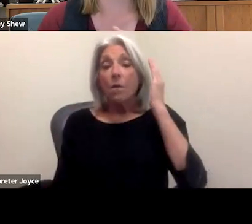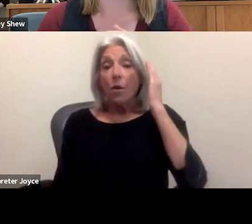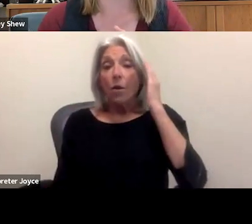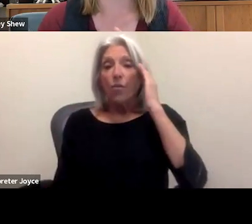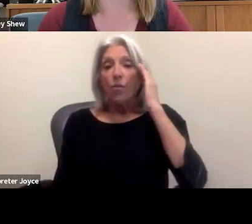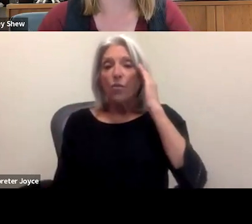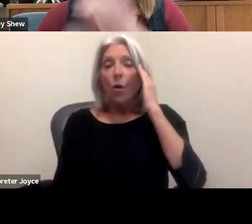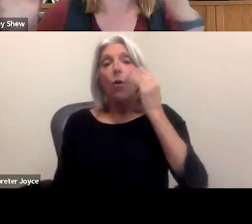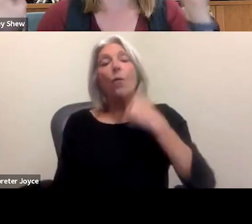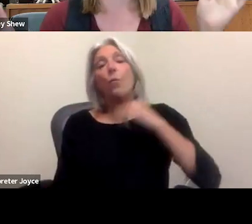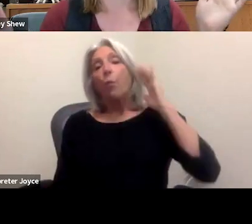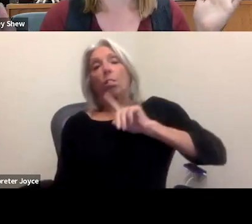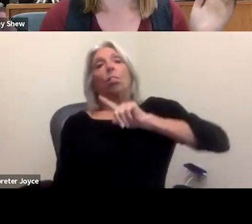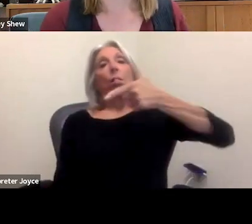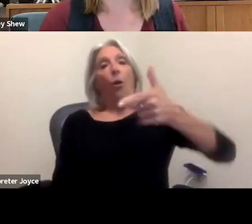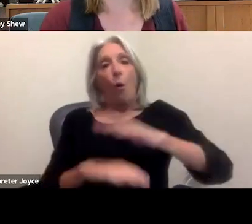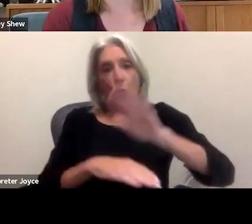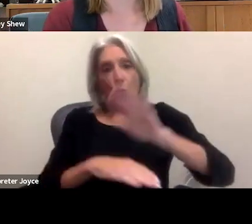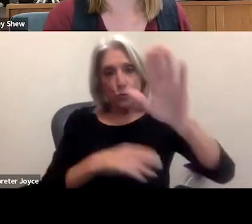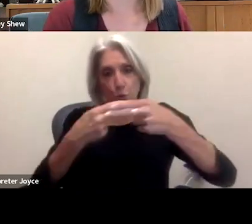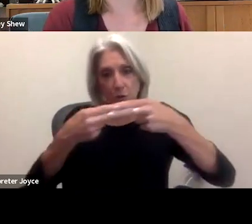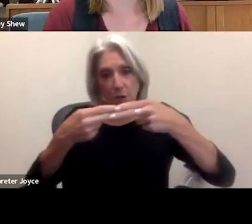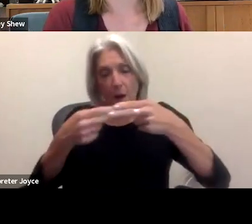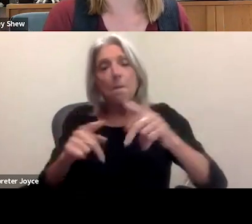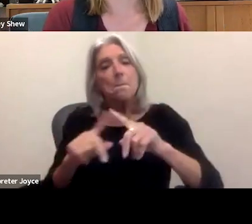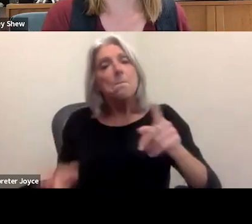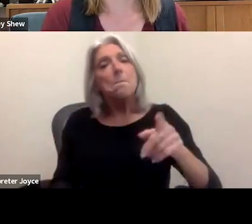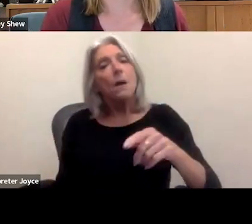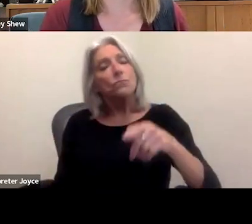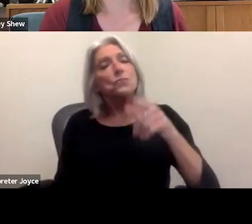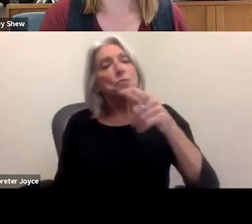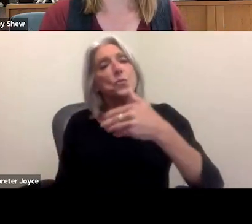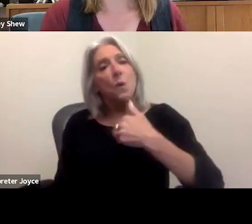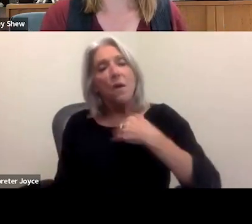but also, you have a lot of knowledge in these areas, too.